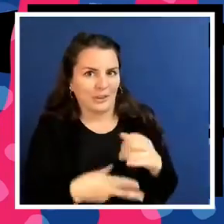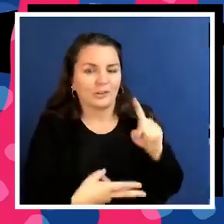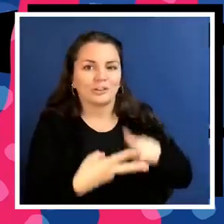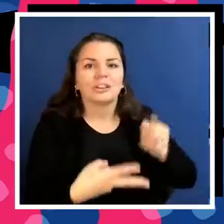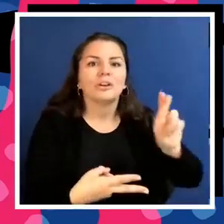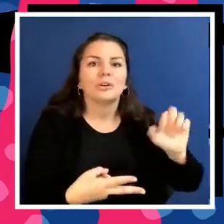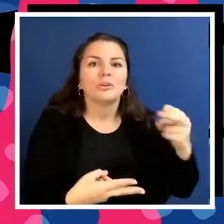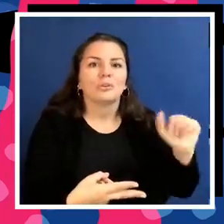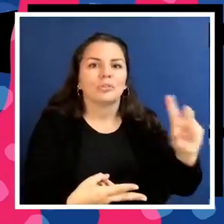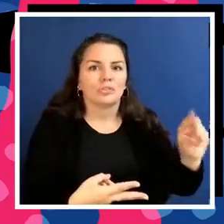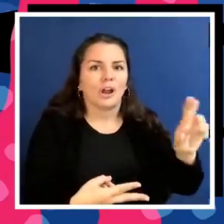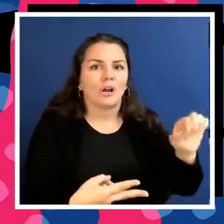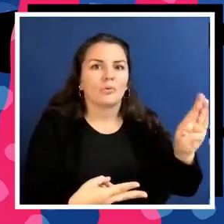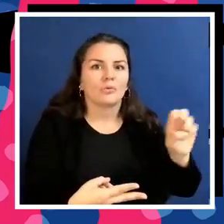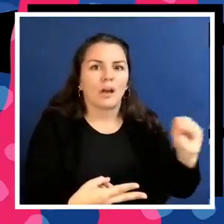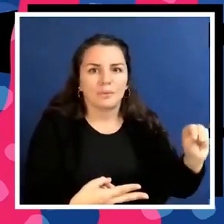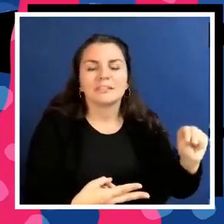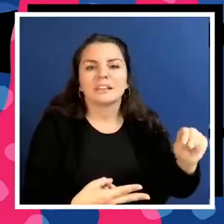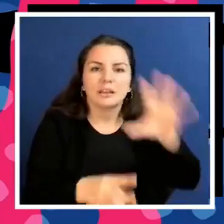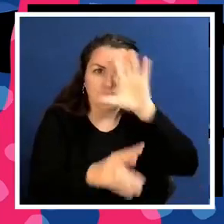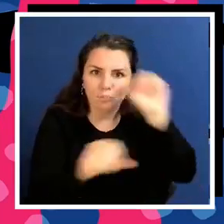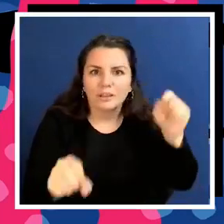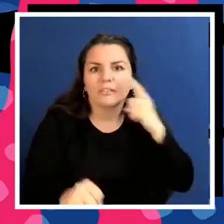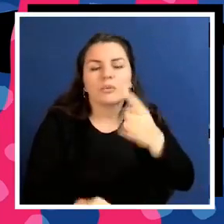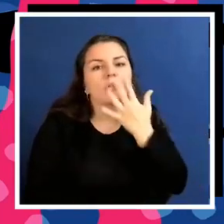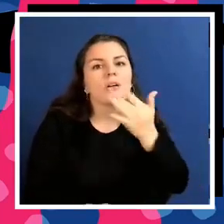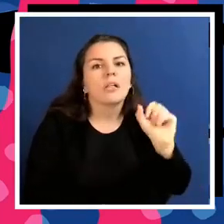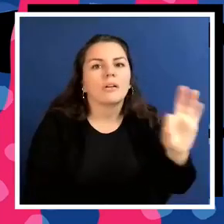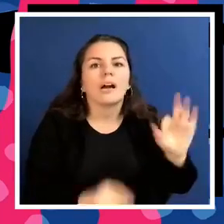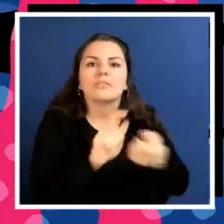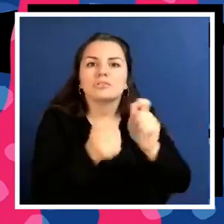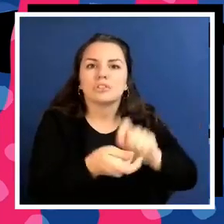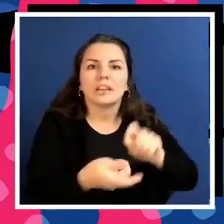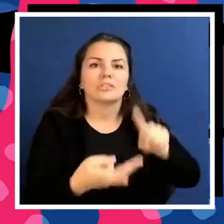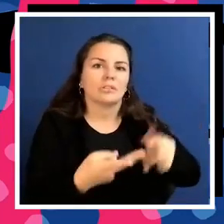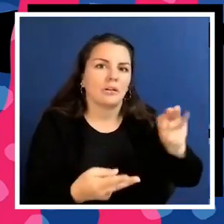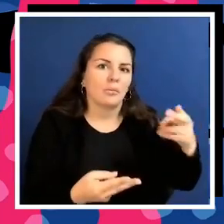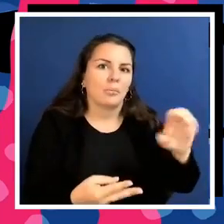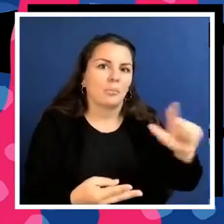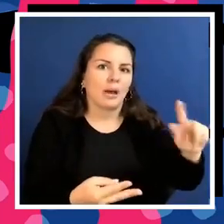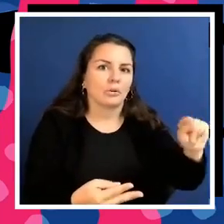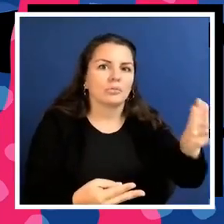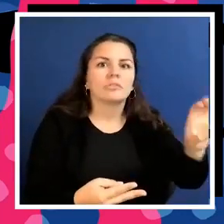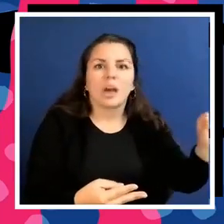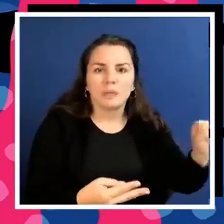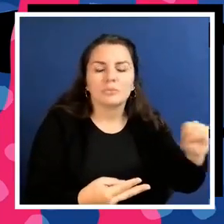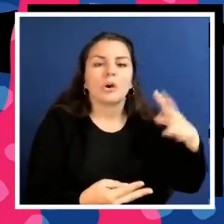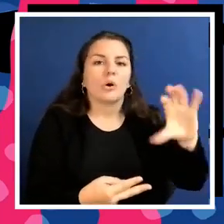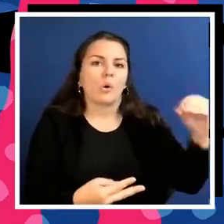TWO OF OUR DEAR FRIENDS AND